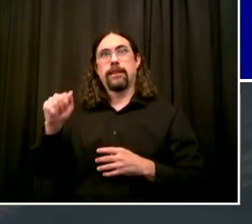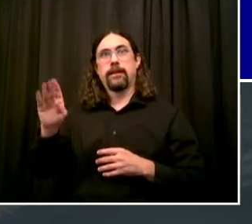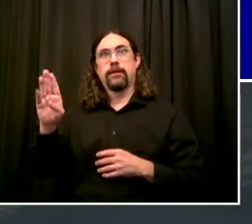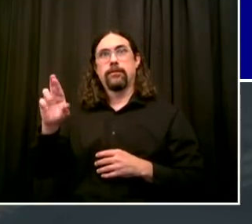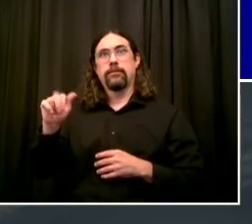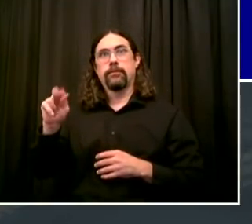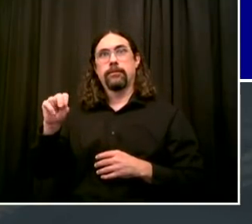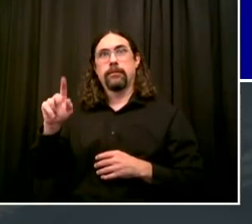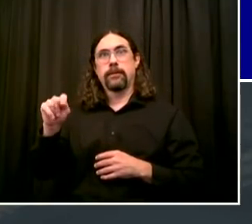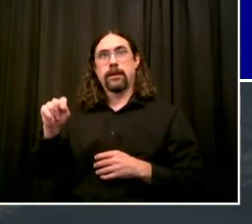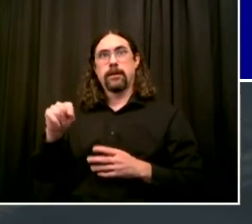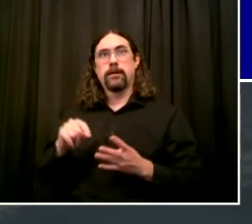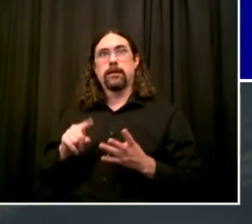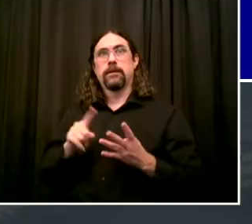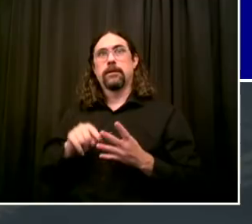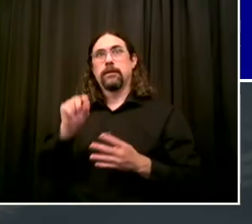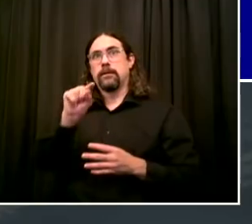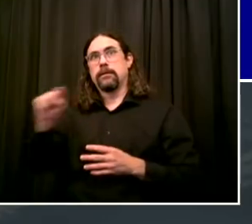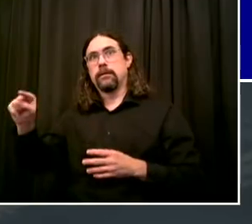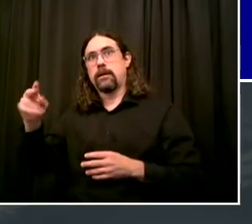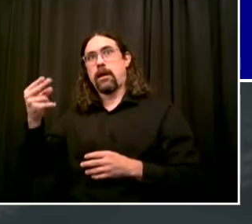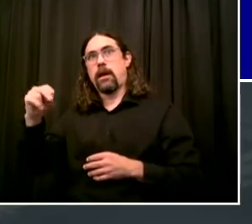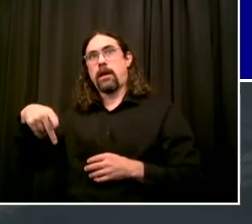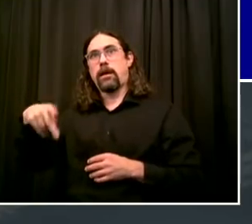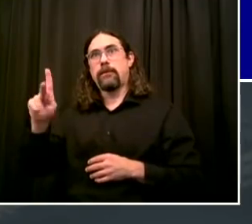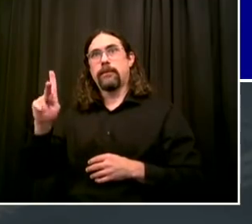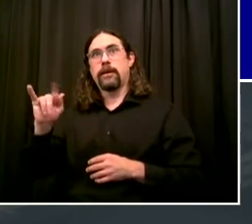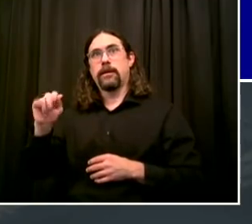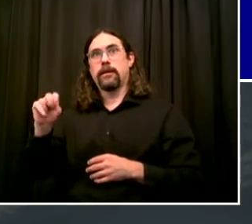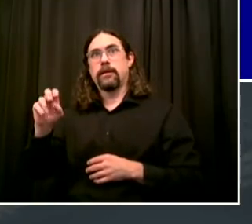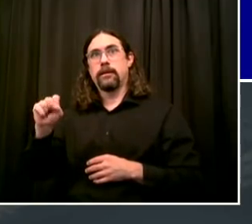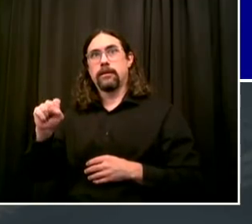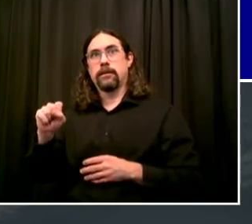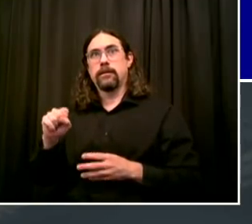GRANT, THE PRESIDENT OF JUST